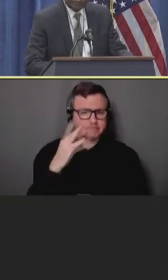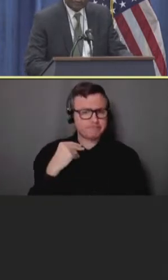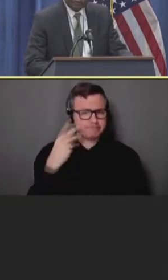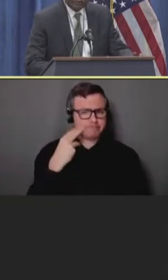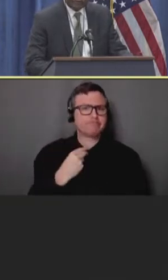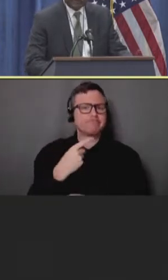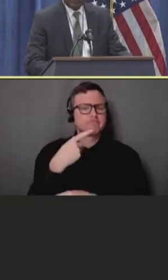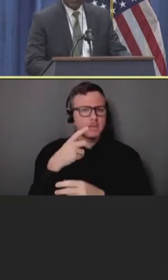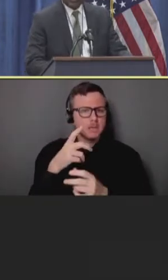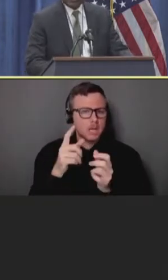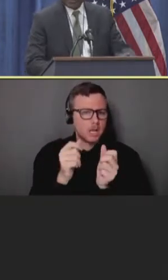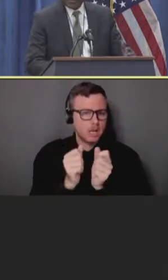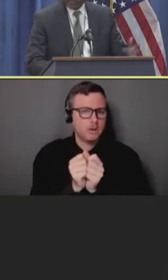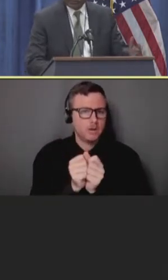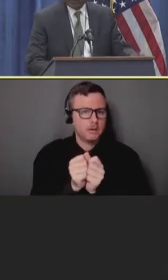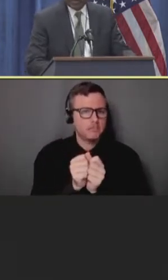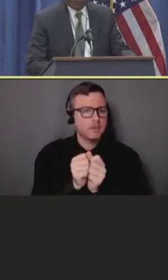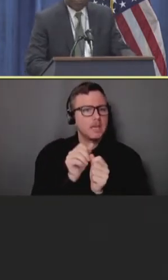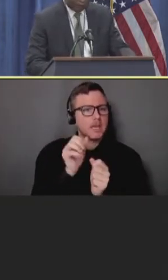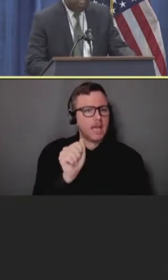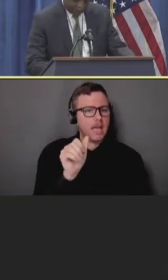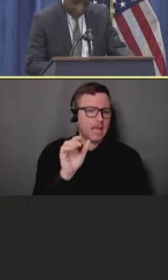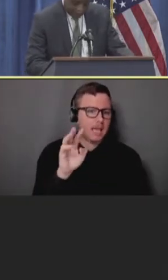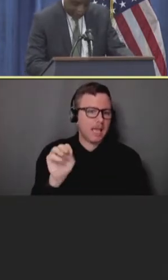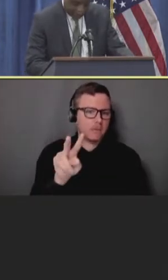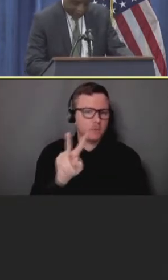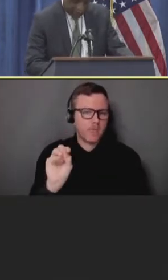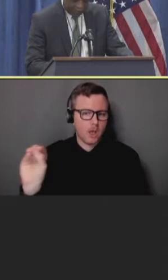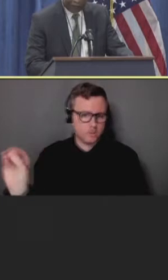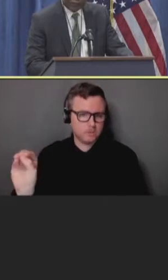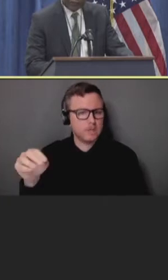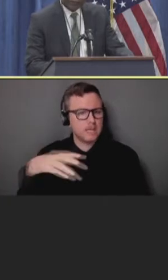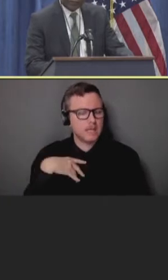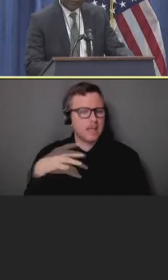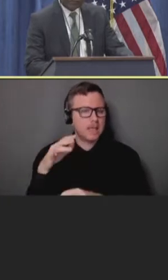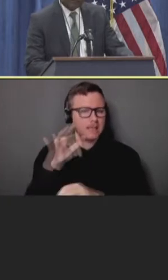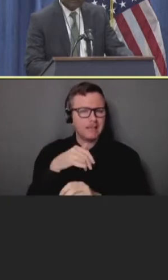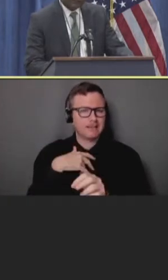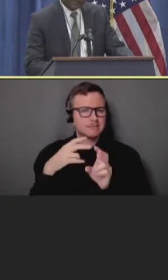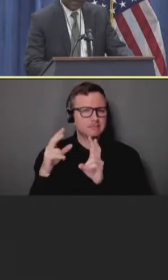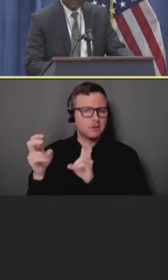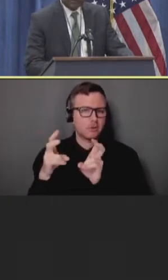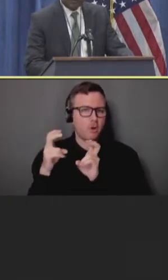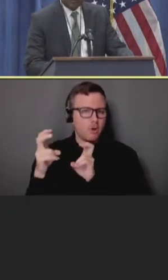particularly dealing with ACAM2000, which is the topic that I'm tasked to talk about.